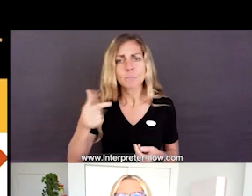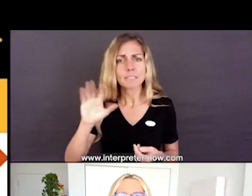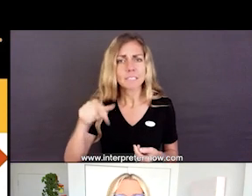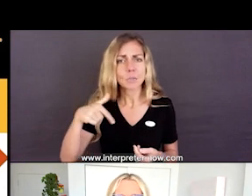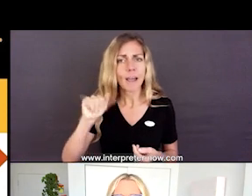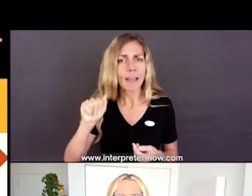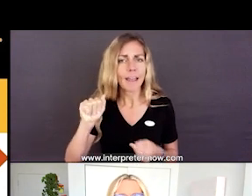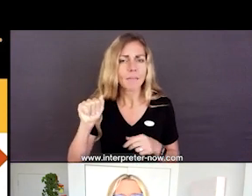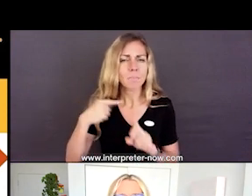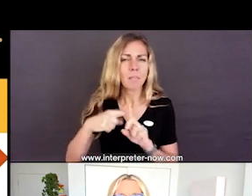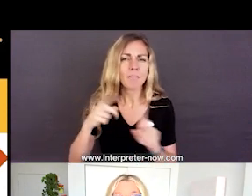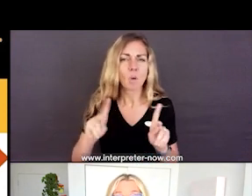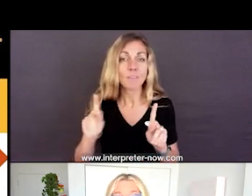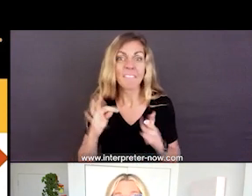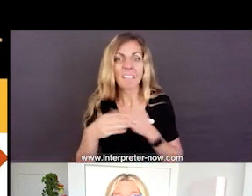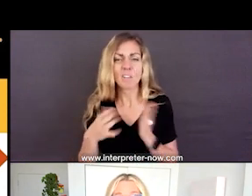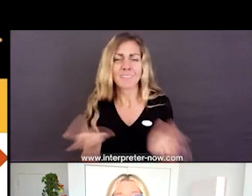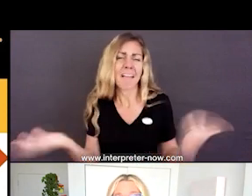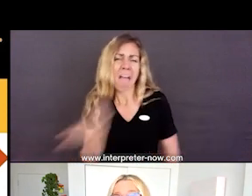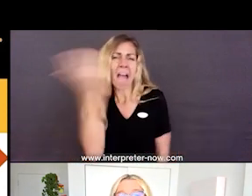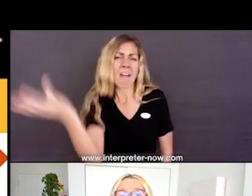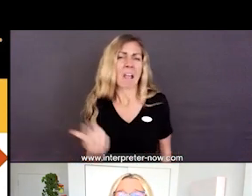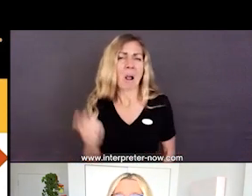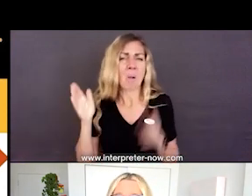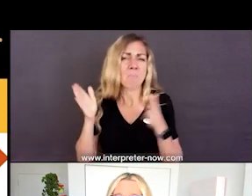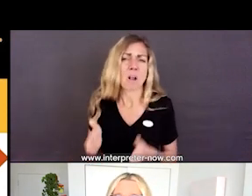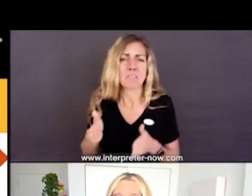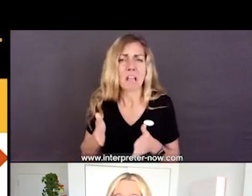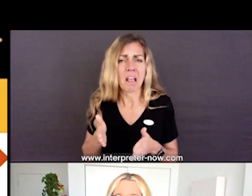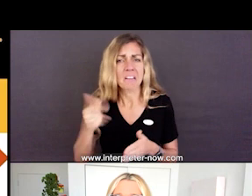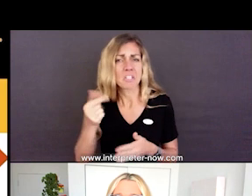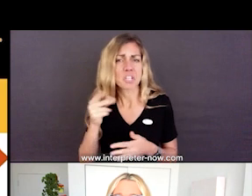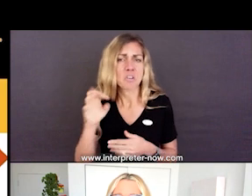care about somebody's gender or orientation, as long as they can get the job done.